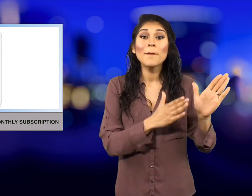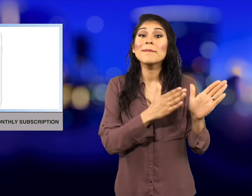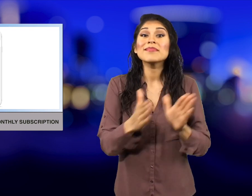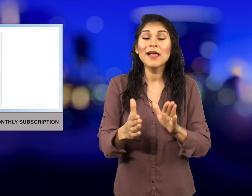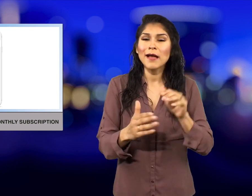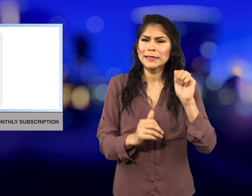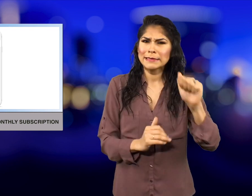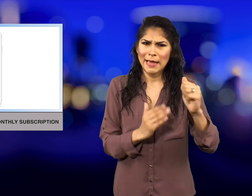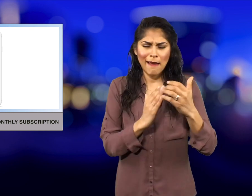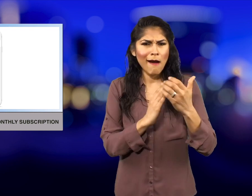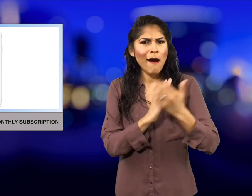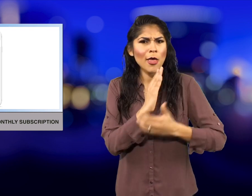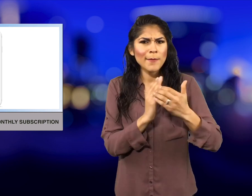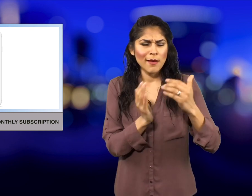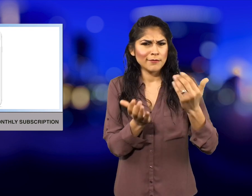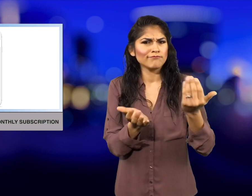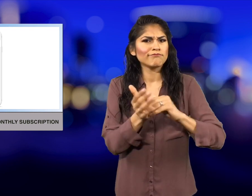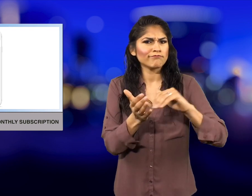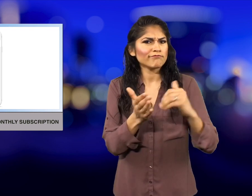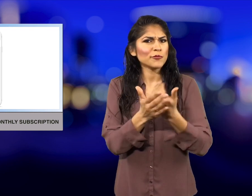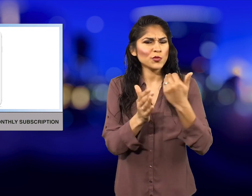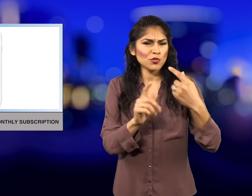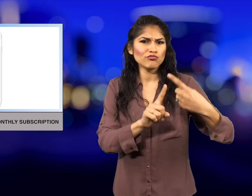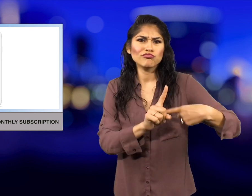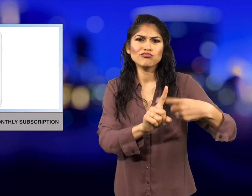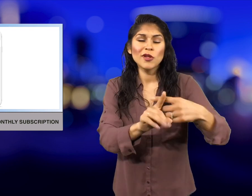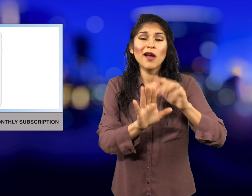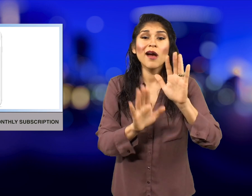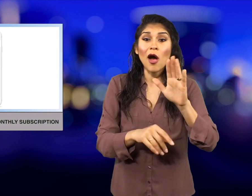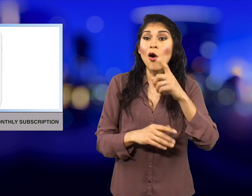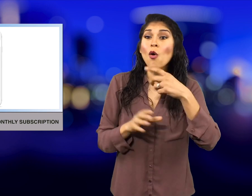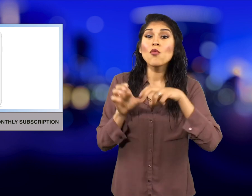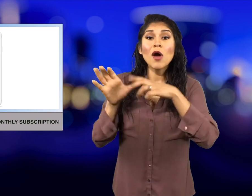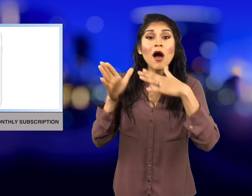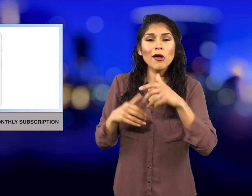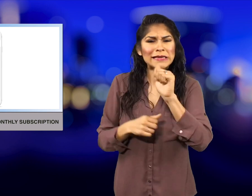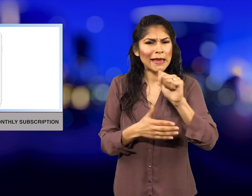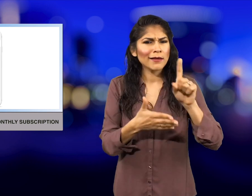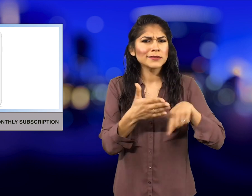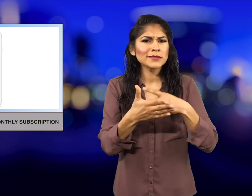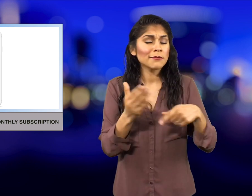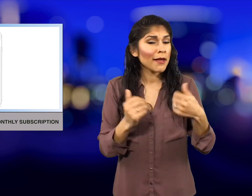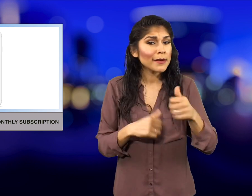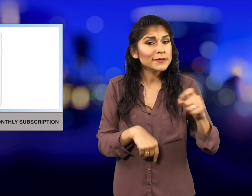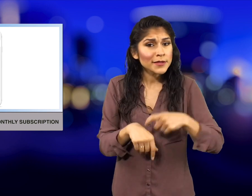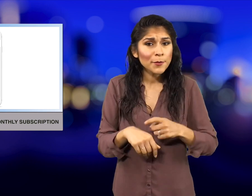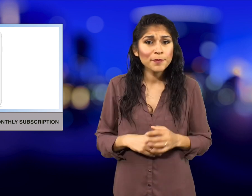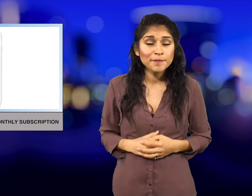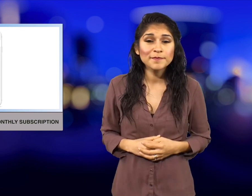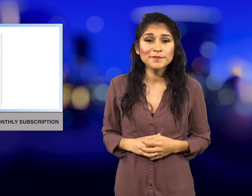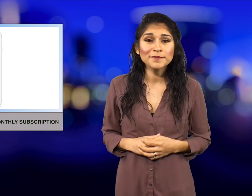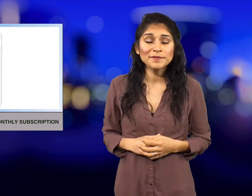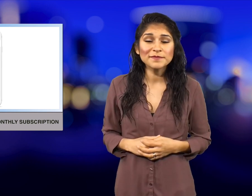The plan renews automatically each month but users can cancel anytime.